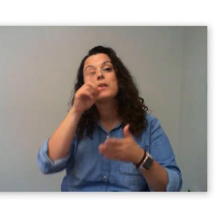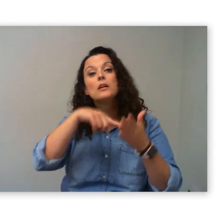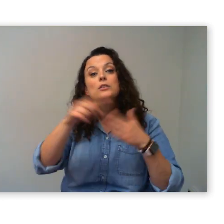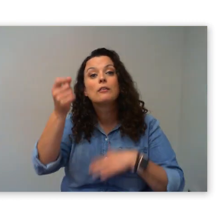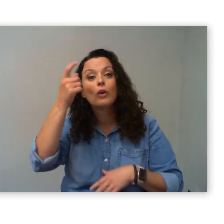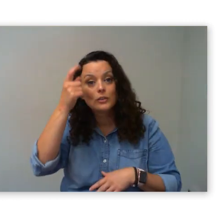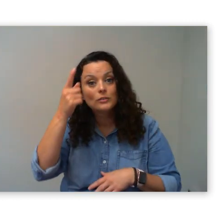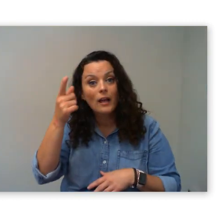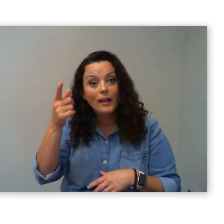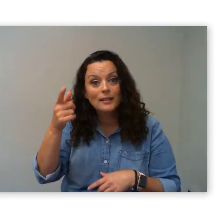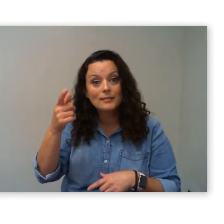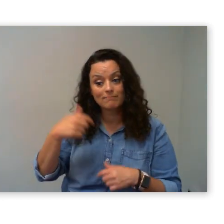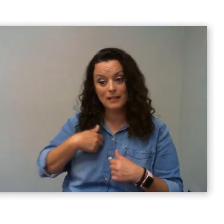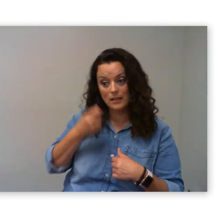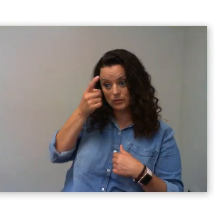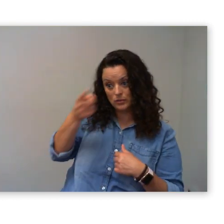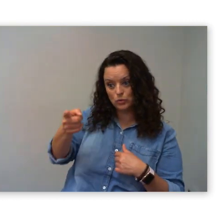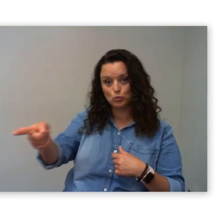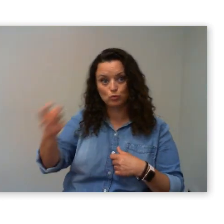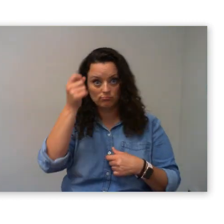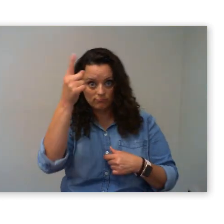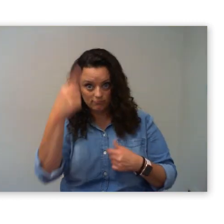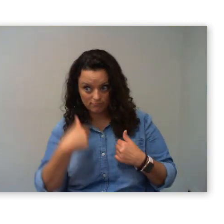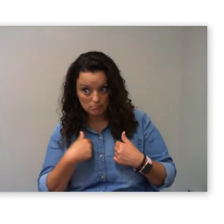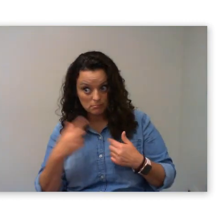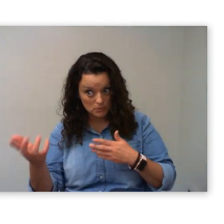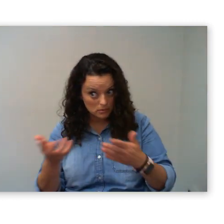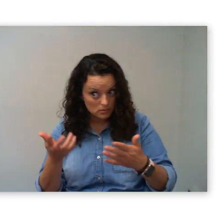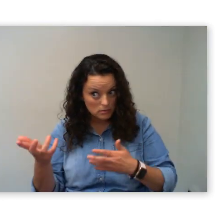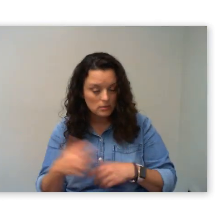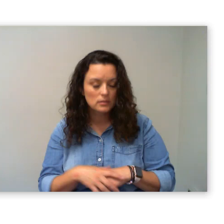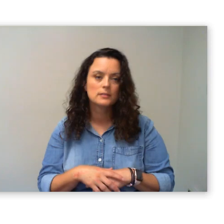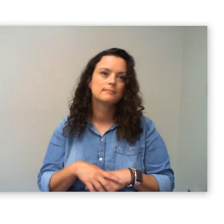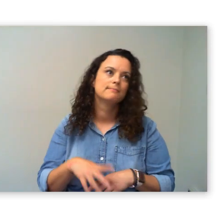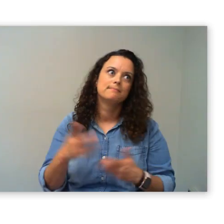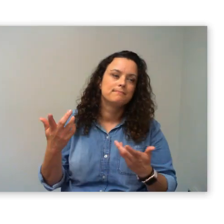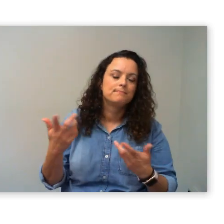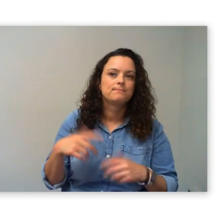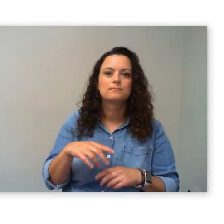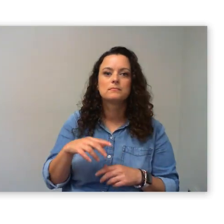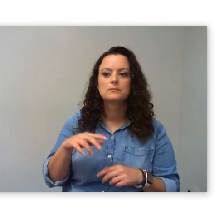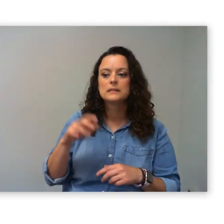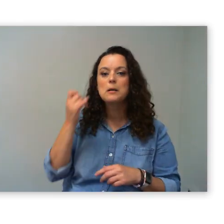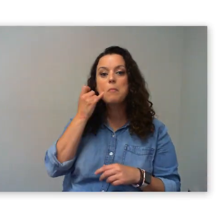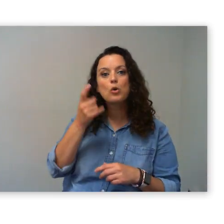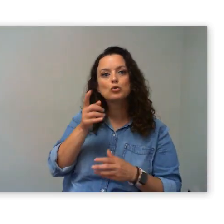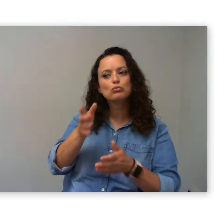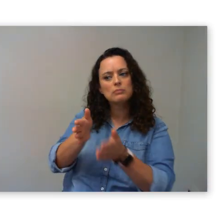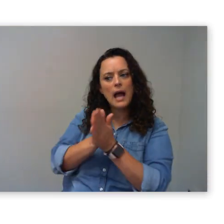and you know that could be if they're if you're asking them to do something maybe